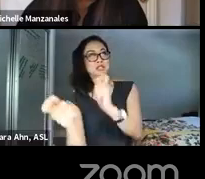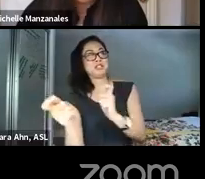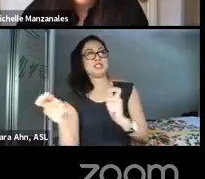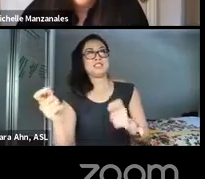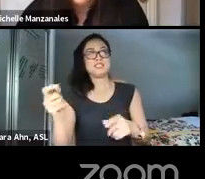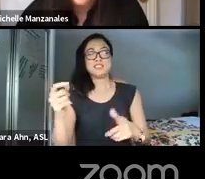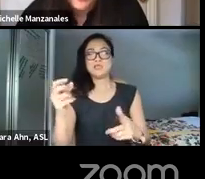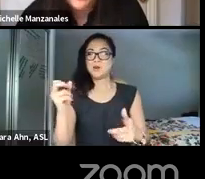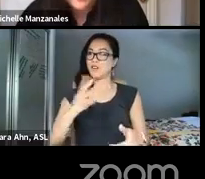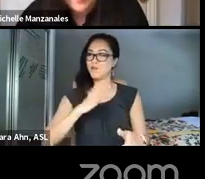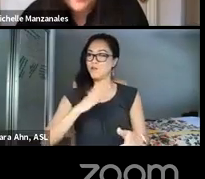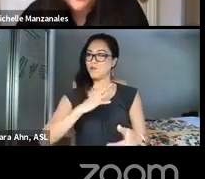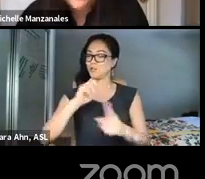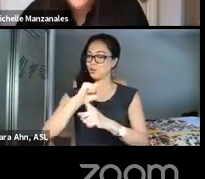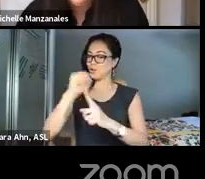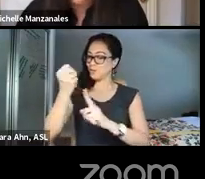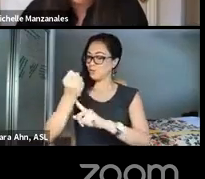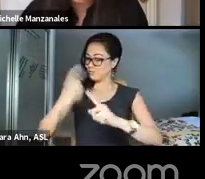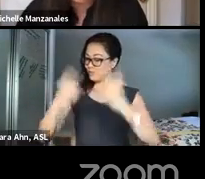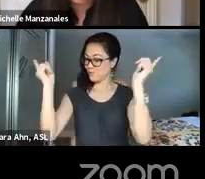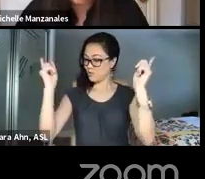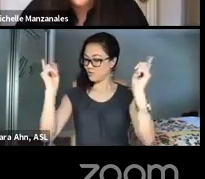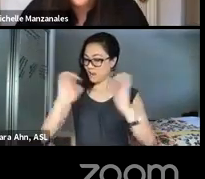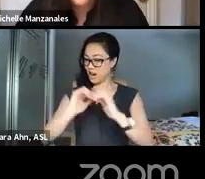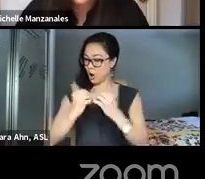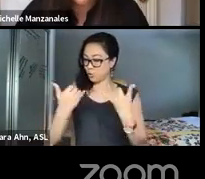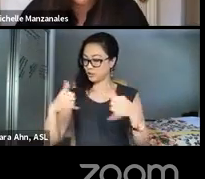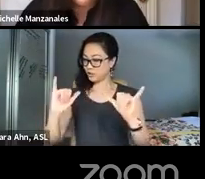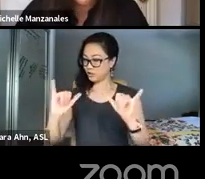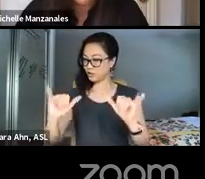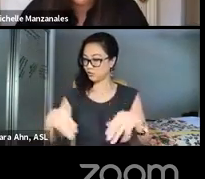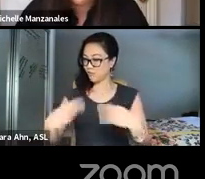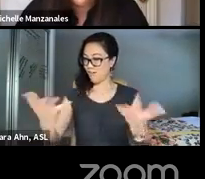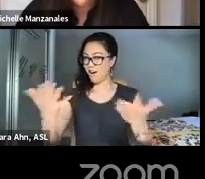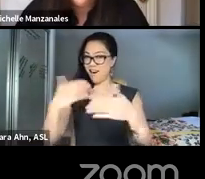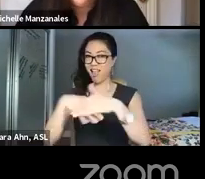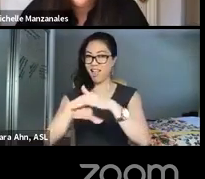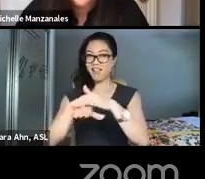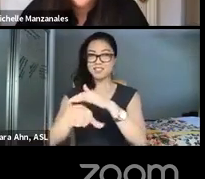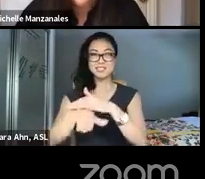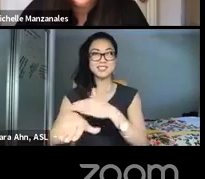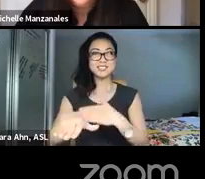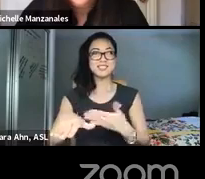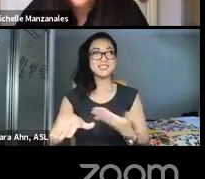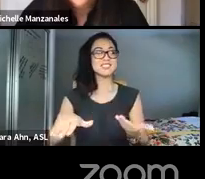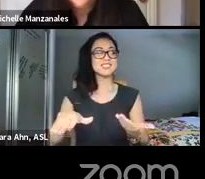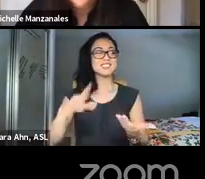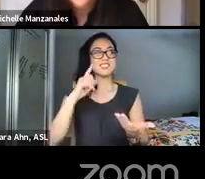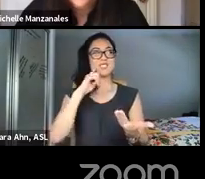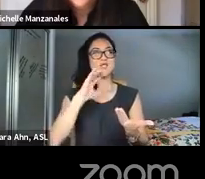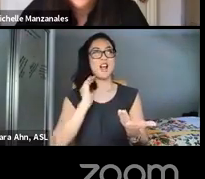programs with to celebrate with community and the community was touring somewhere or